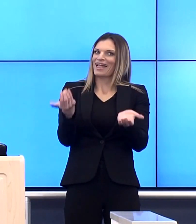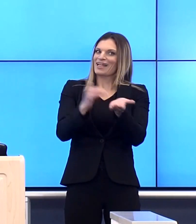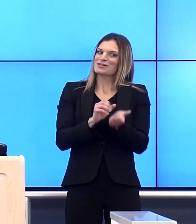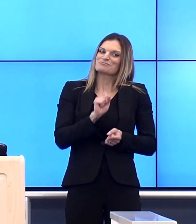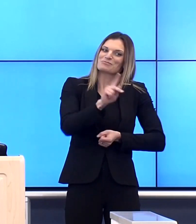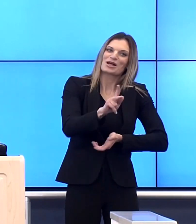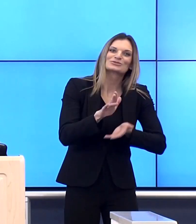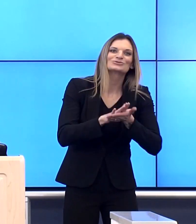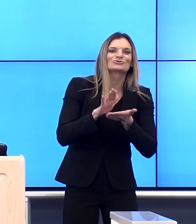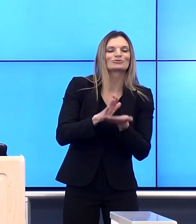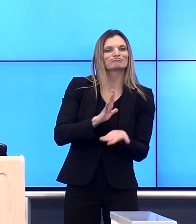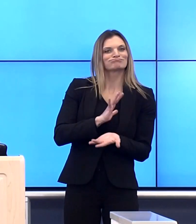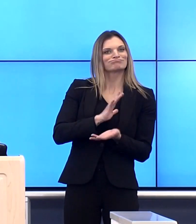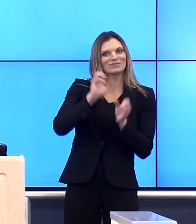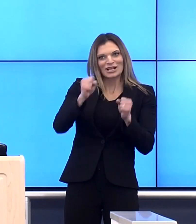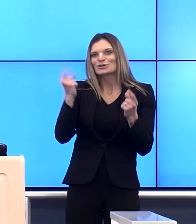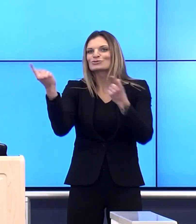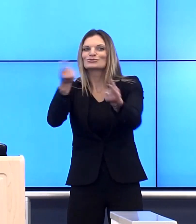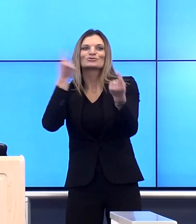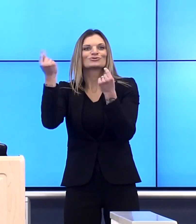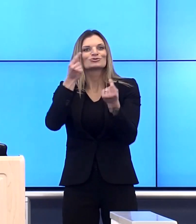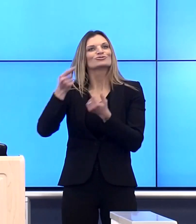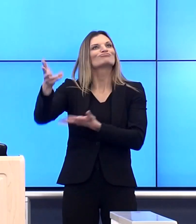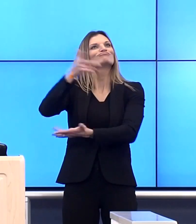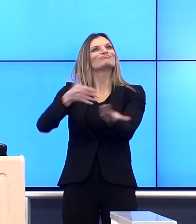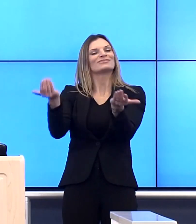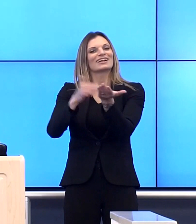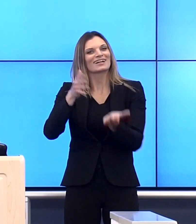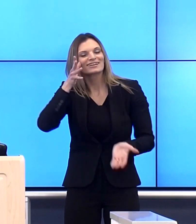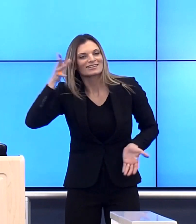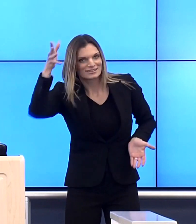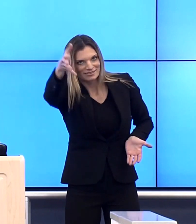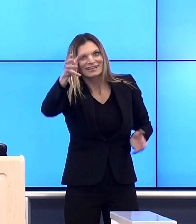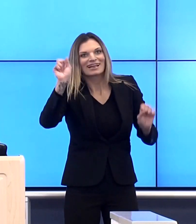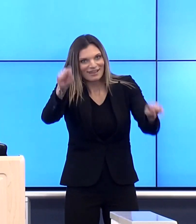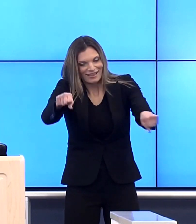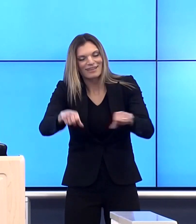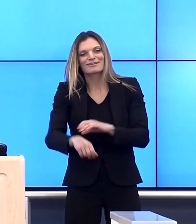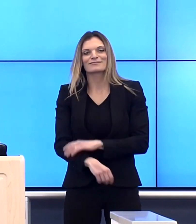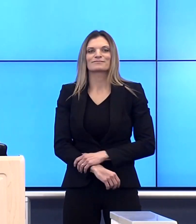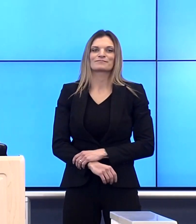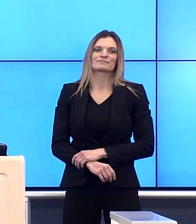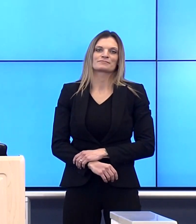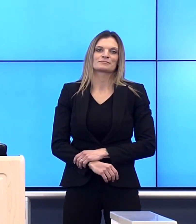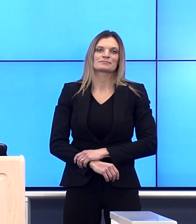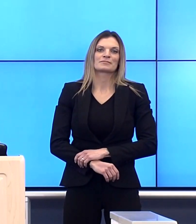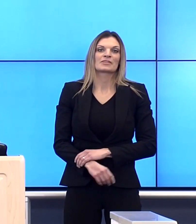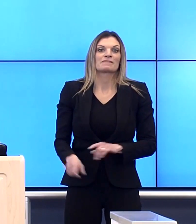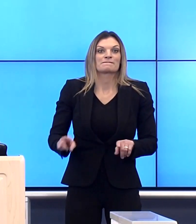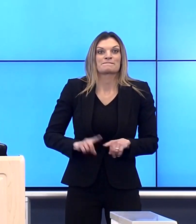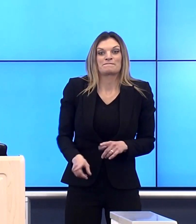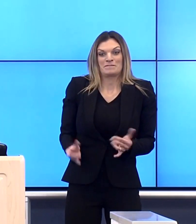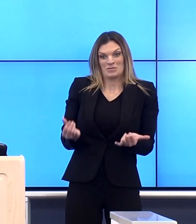KIDS IN SCHOOL AND KEEP BUSINESSES OPEN. BUSINESSES OPEN. AND RESUME HIGH QUALITY OF AND RESUME HIGH QUALITY OF LIFE. LIFE. BUT THE FACT OF THE MATTER IS,